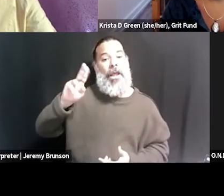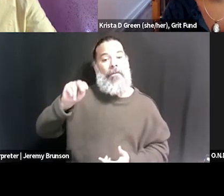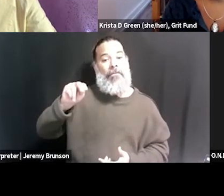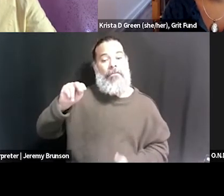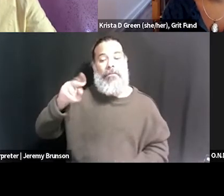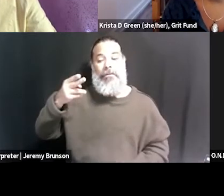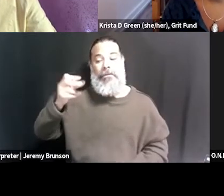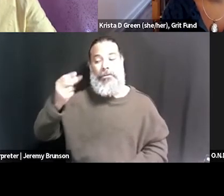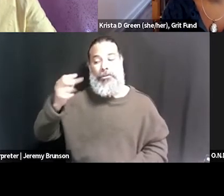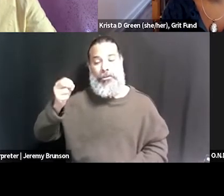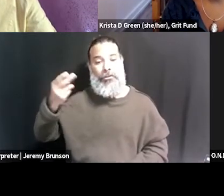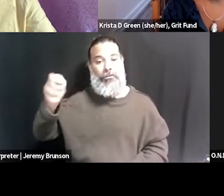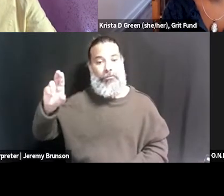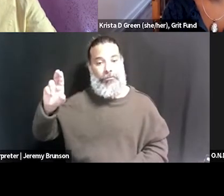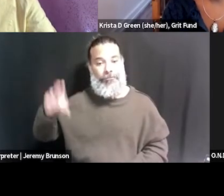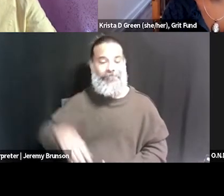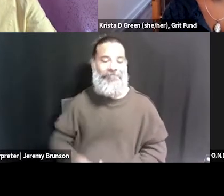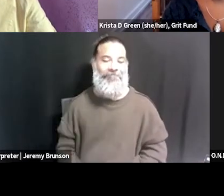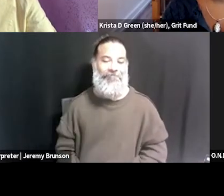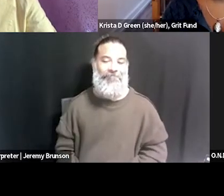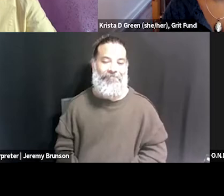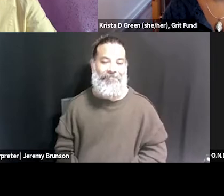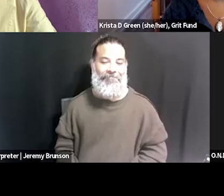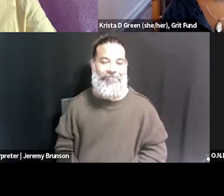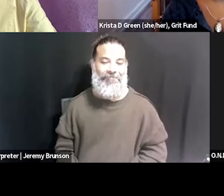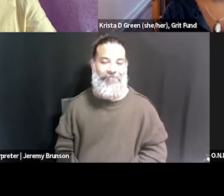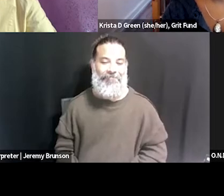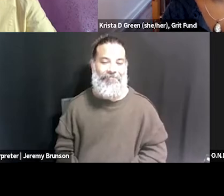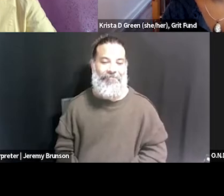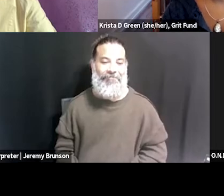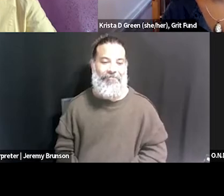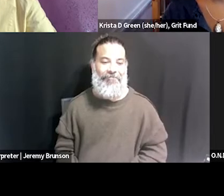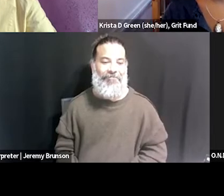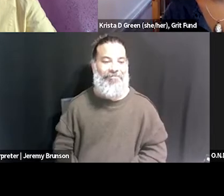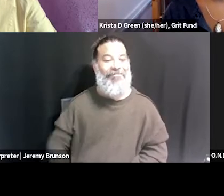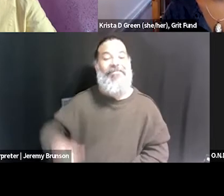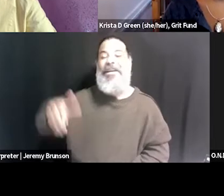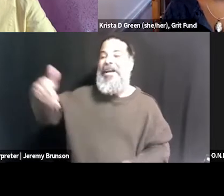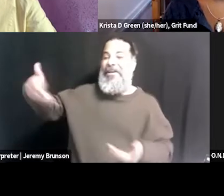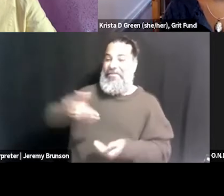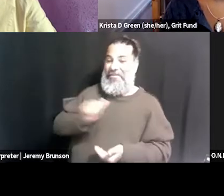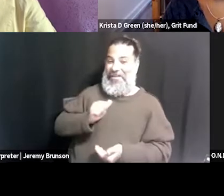You want me to introduce myself now?